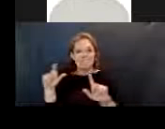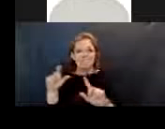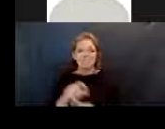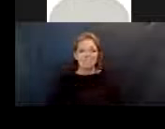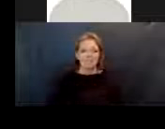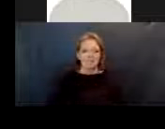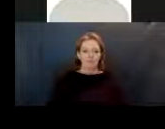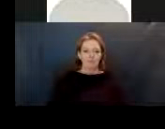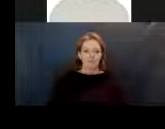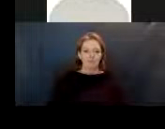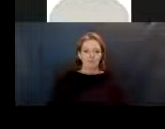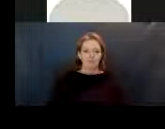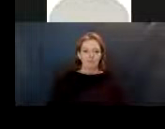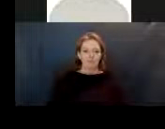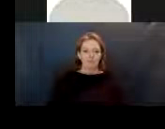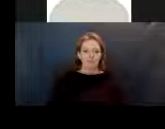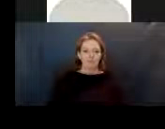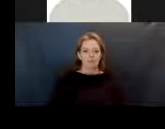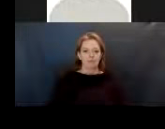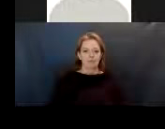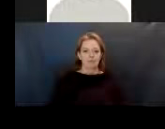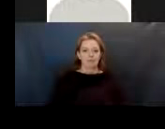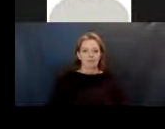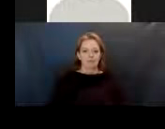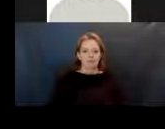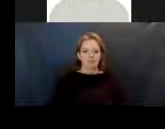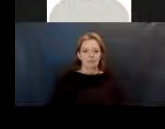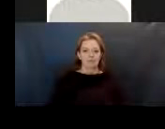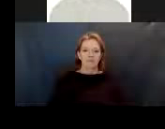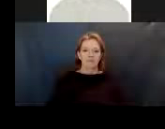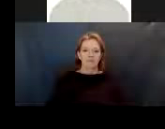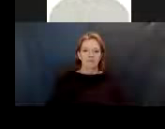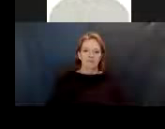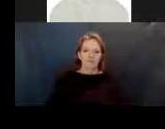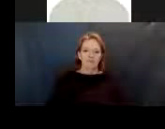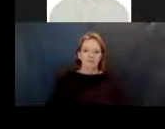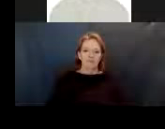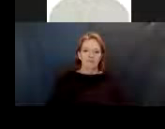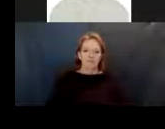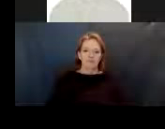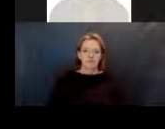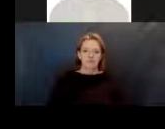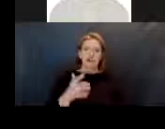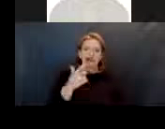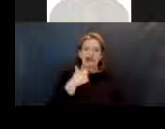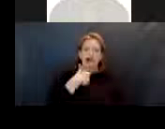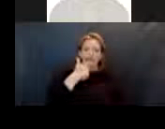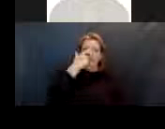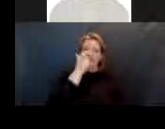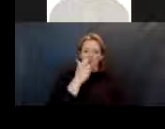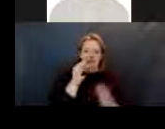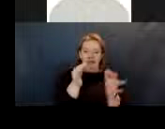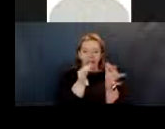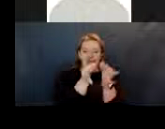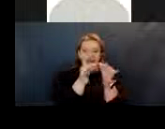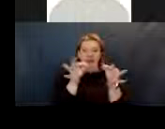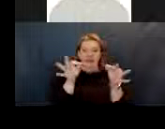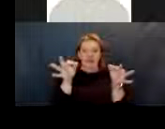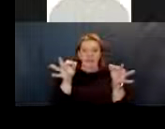I'm really interested in, you know, in the way language falls apart in my work.